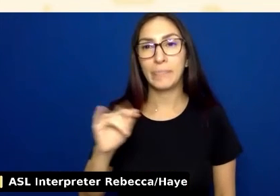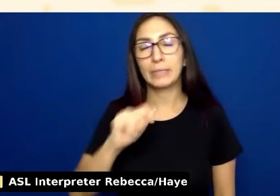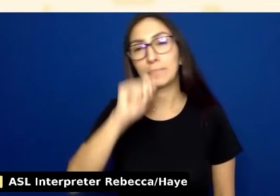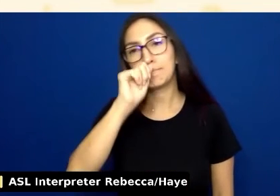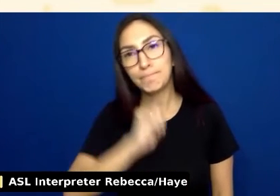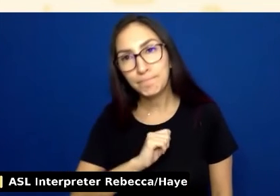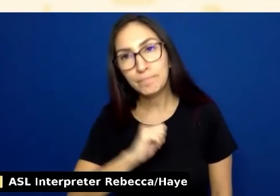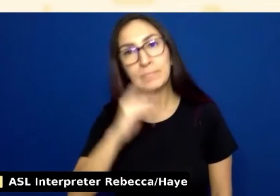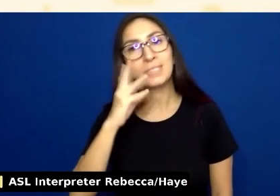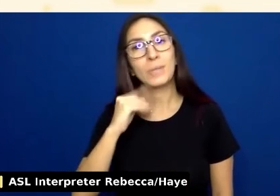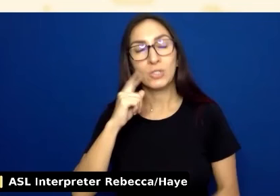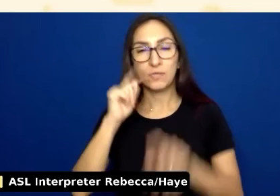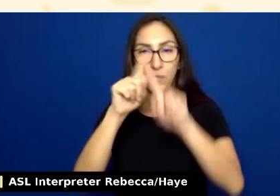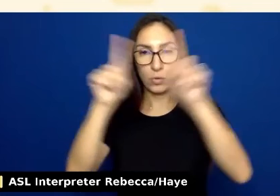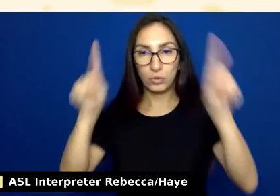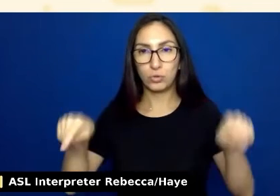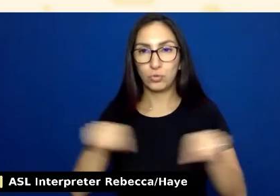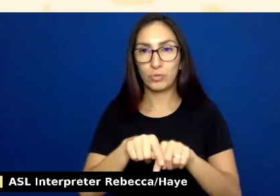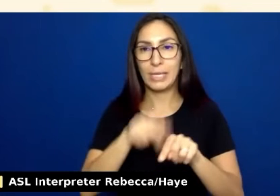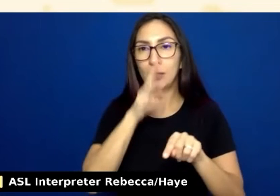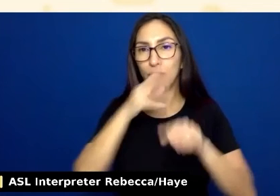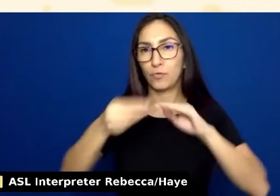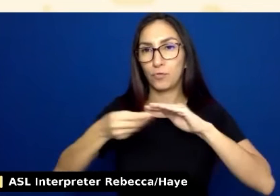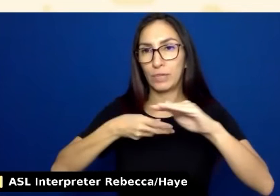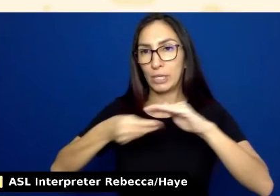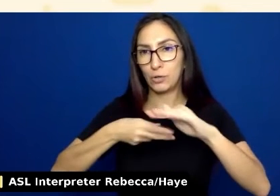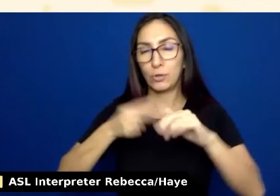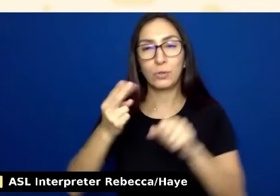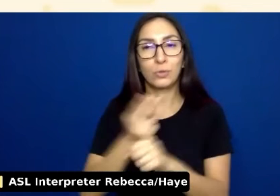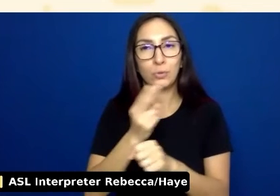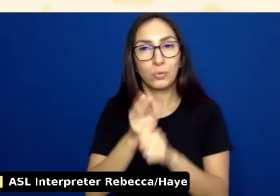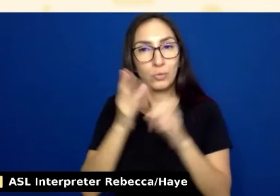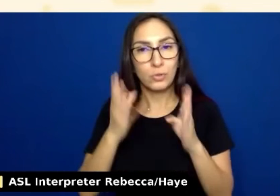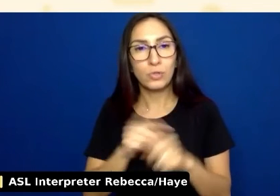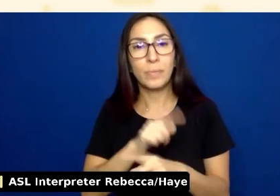but B, it kills the focus order for keyboard-only users as well.